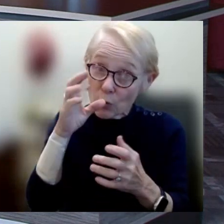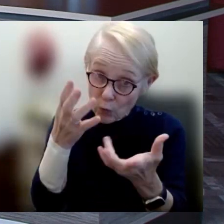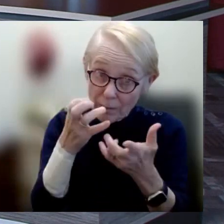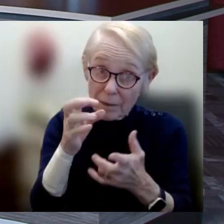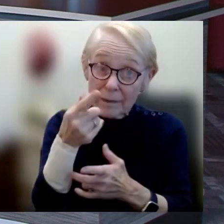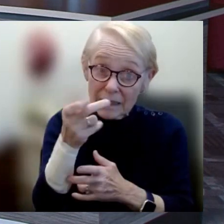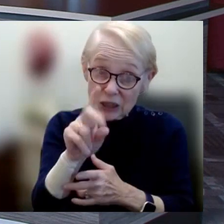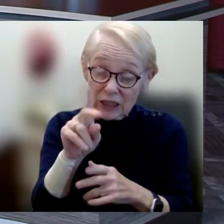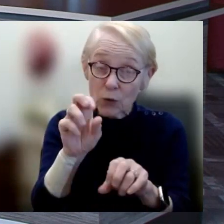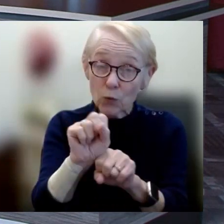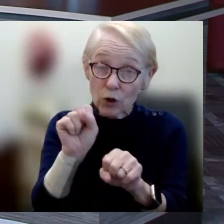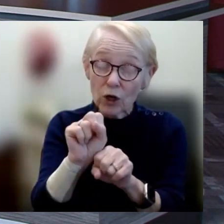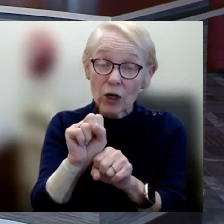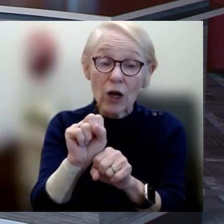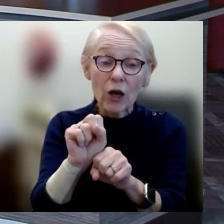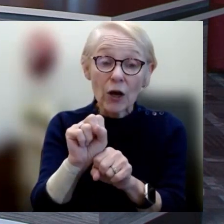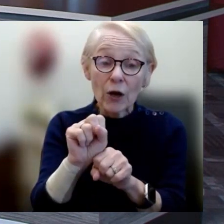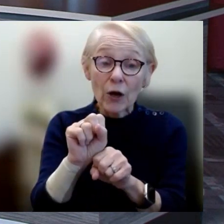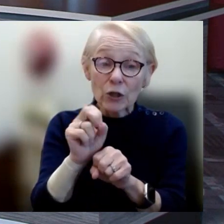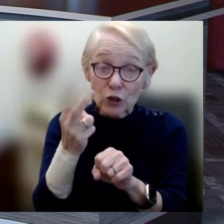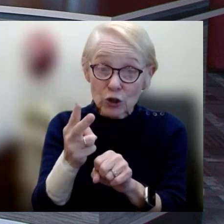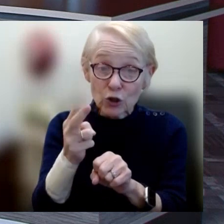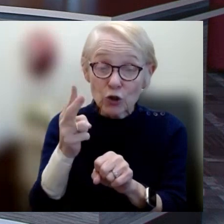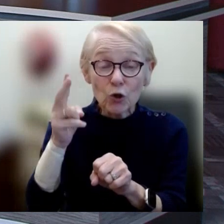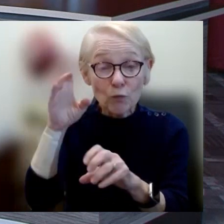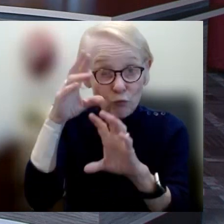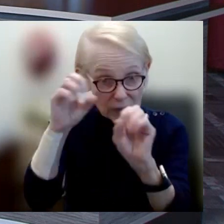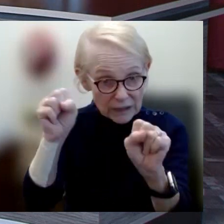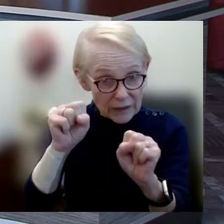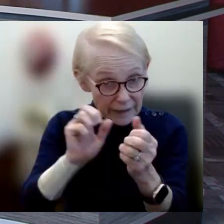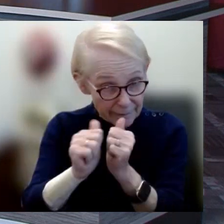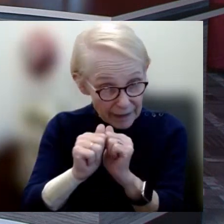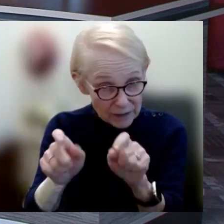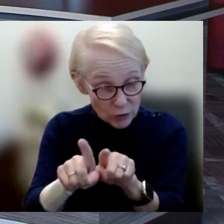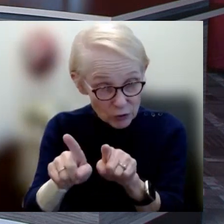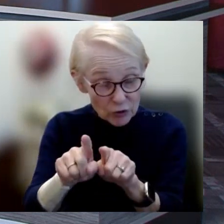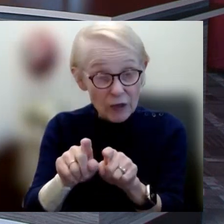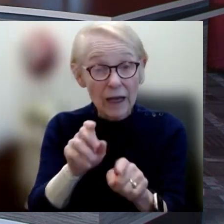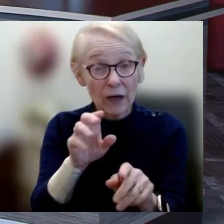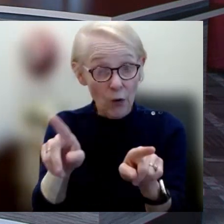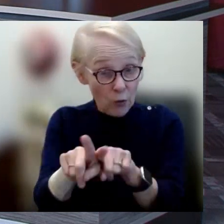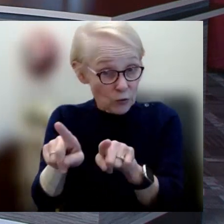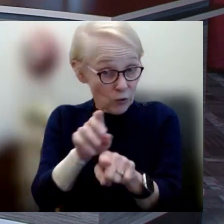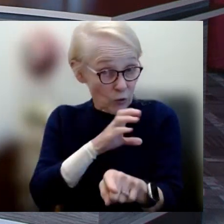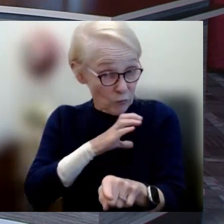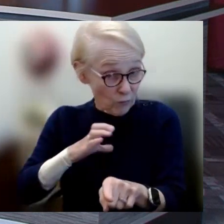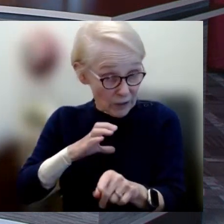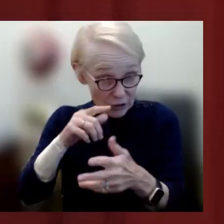on two presidents who presidential campaigns and a congressional that's awesome yeah I wish I was